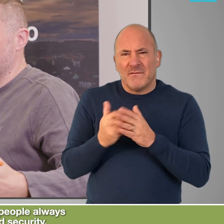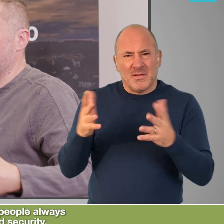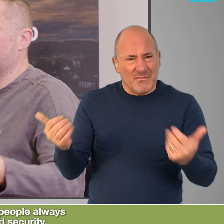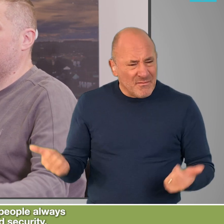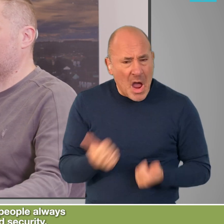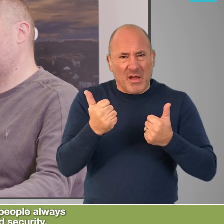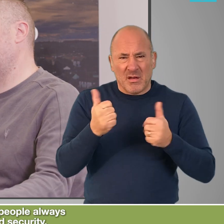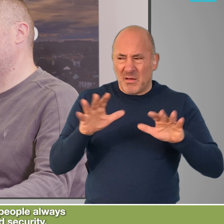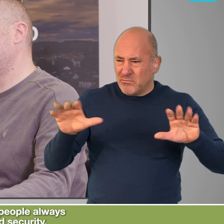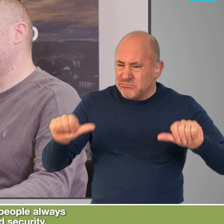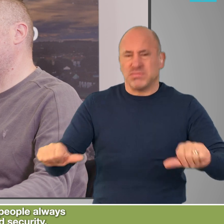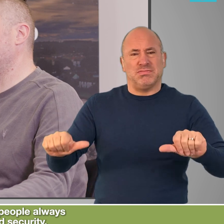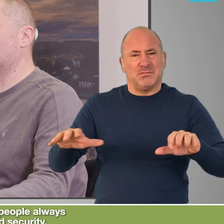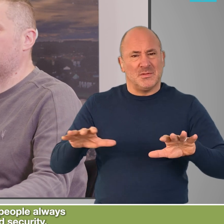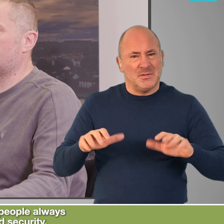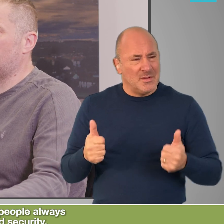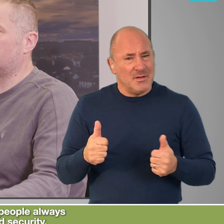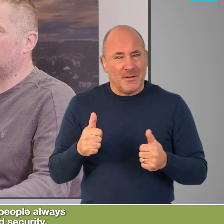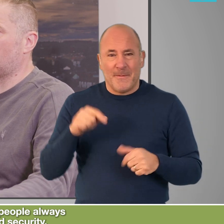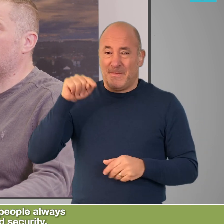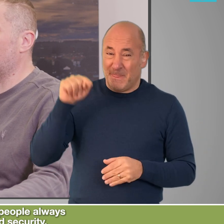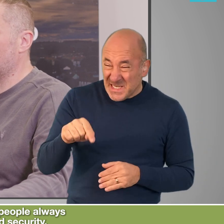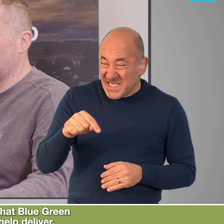make it a place where people always feel safe, safety and security,